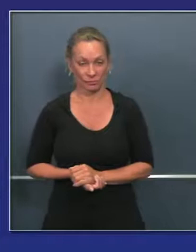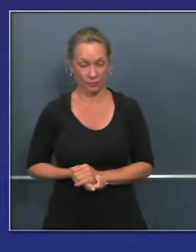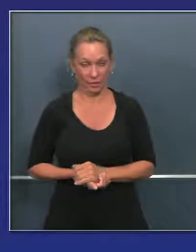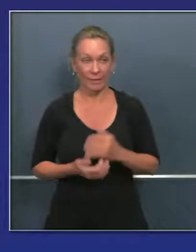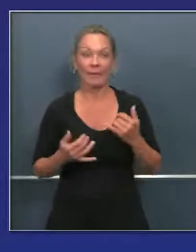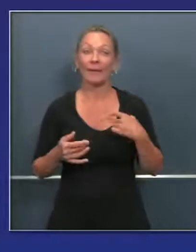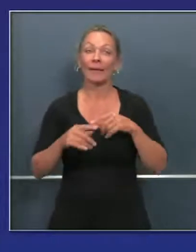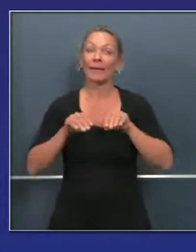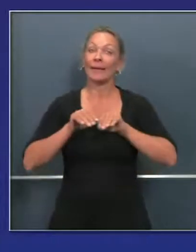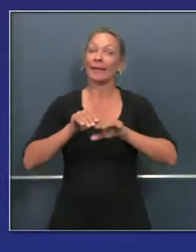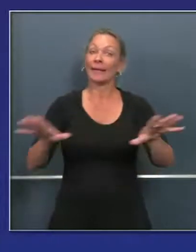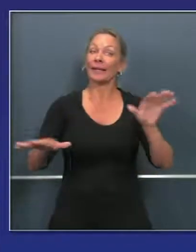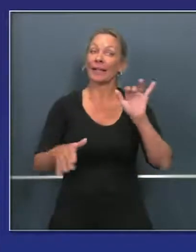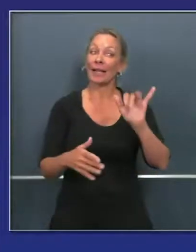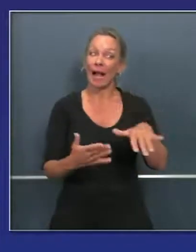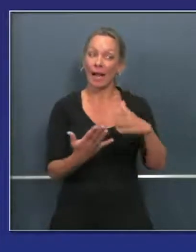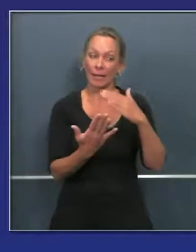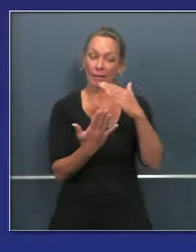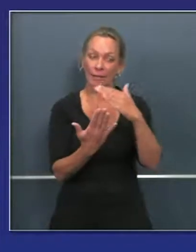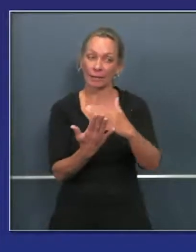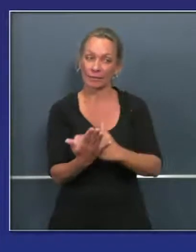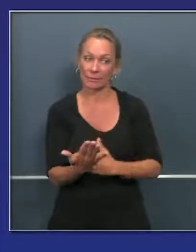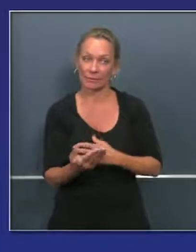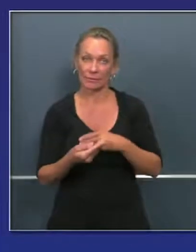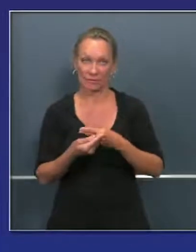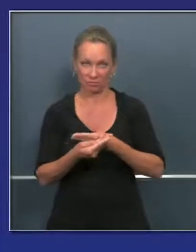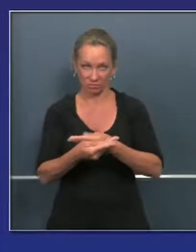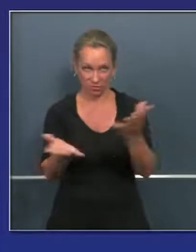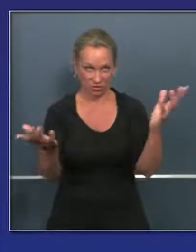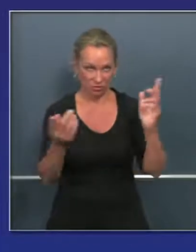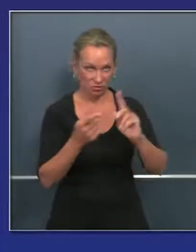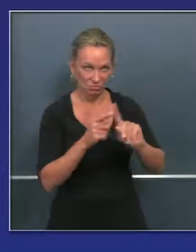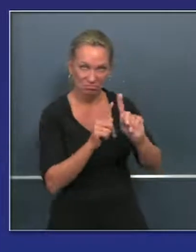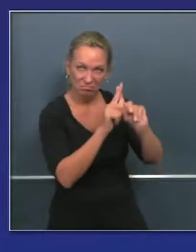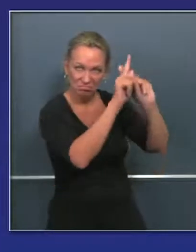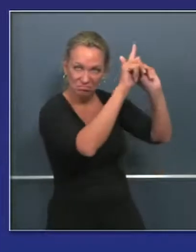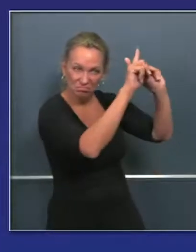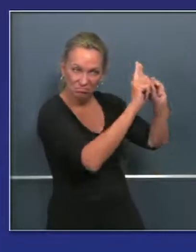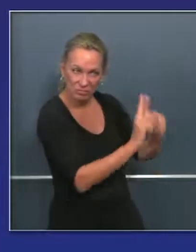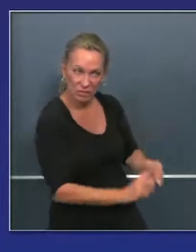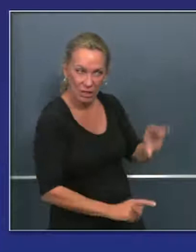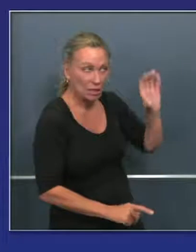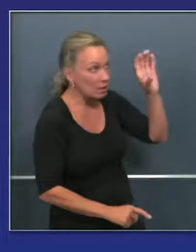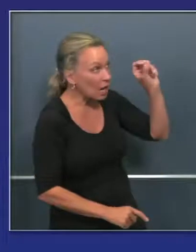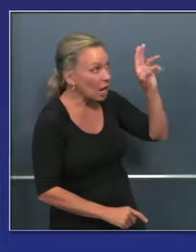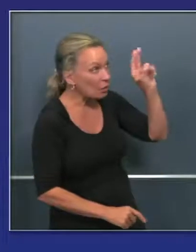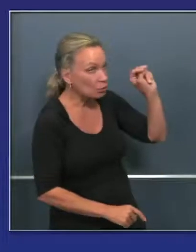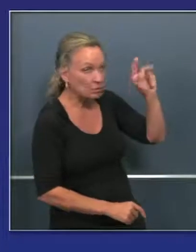sectoral guidelines it's a document that says how we believe you can responsibly and safely reopen